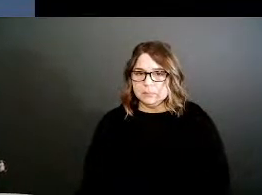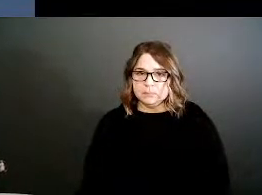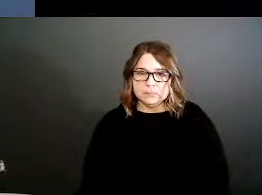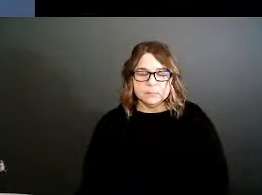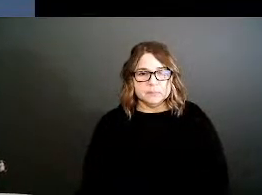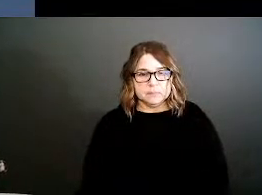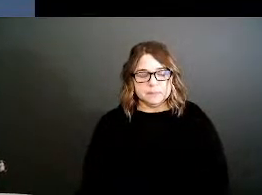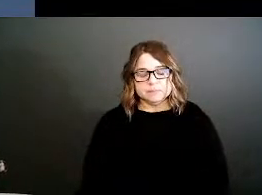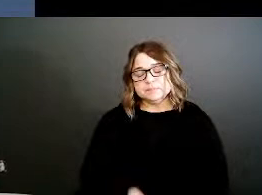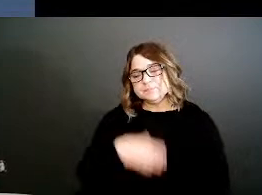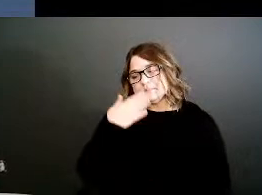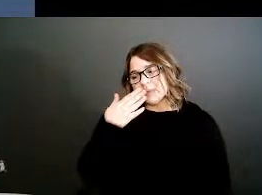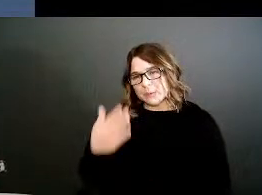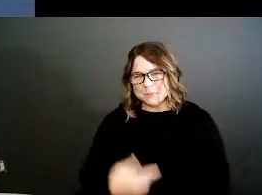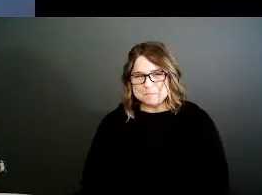SPEAKER 30, JOEY GEFFEN HUNTER.